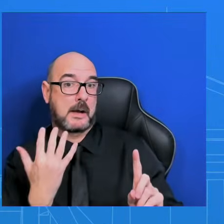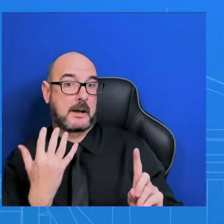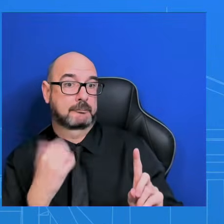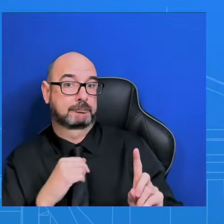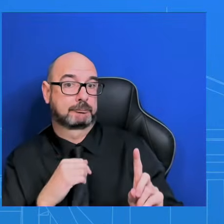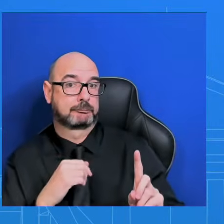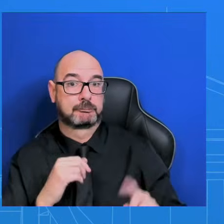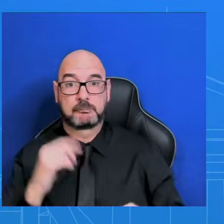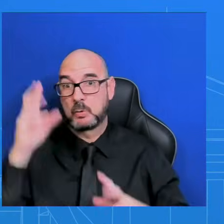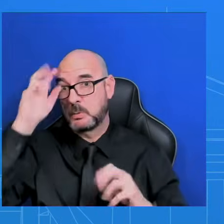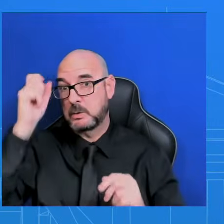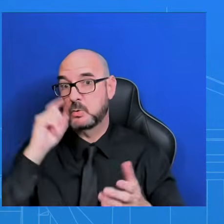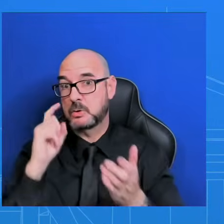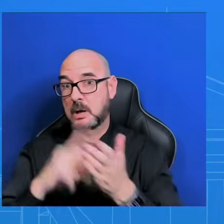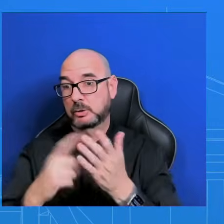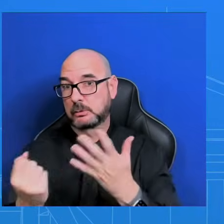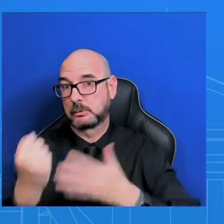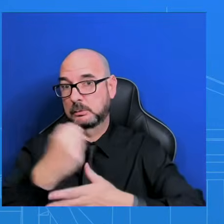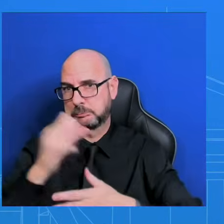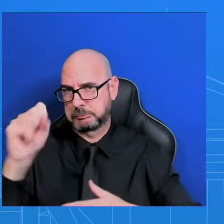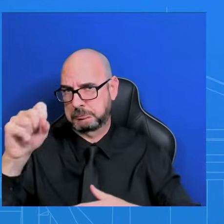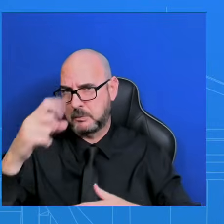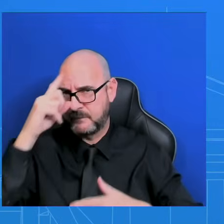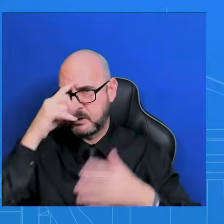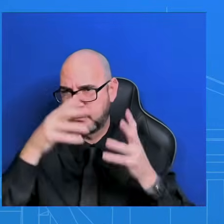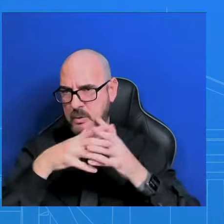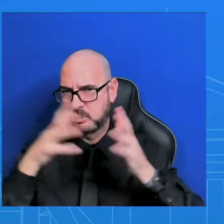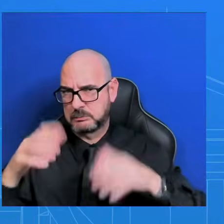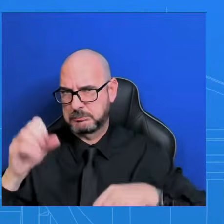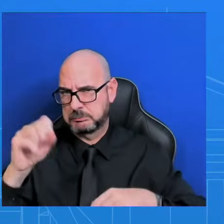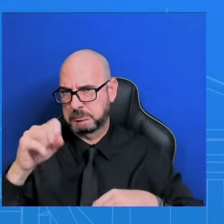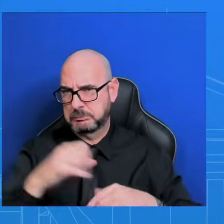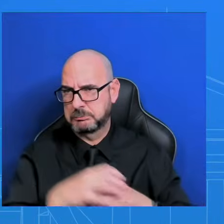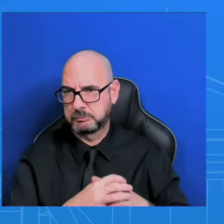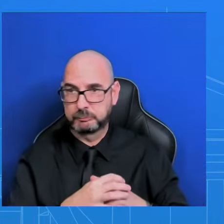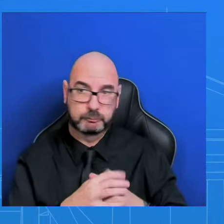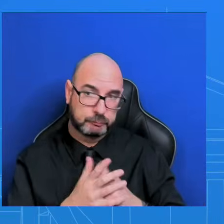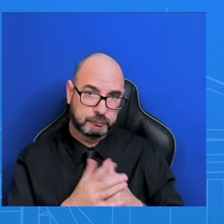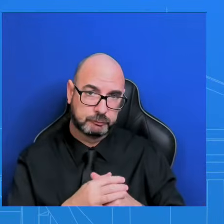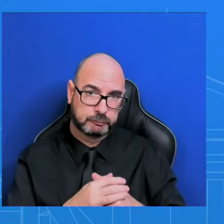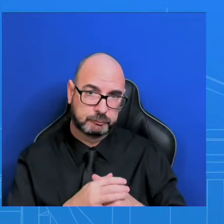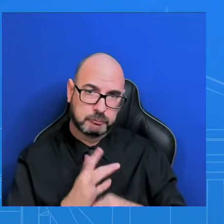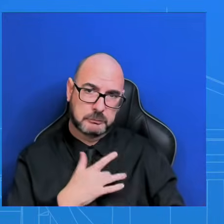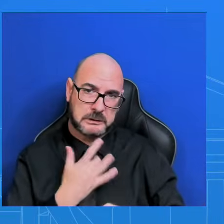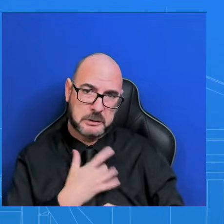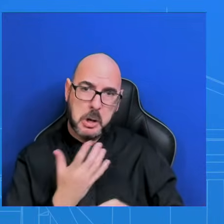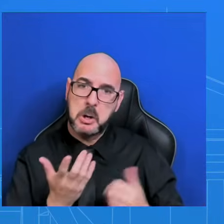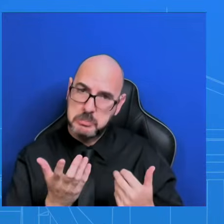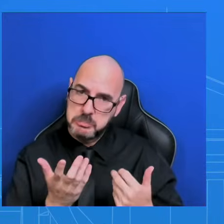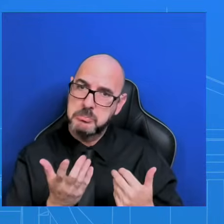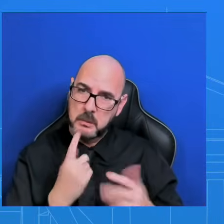And we feel like those conversations that are happening, those negotiations are heading in the right direction. And so, the President understands.